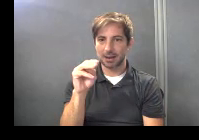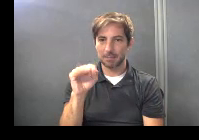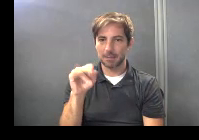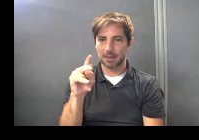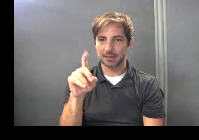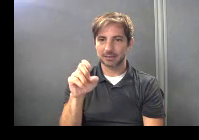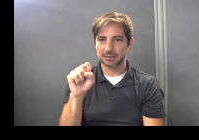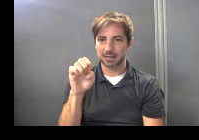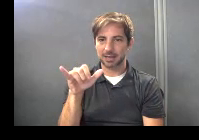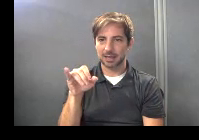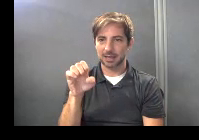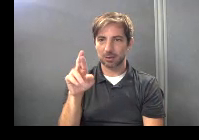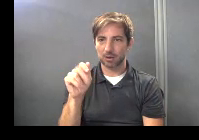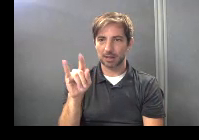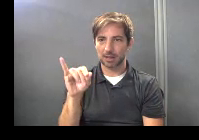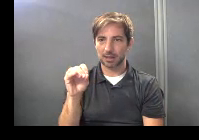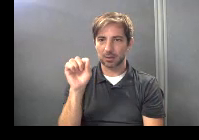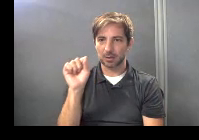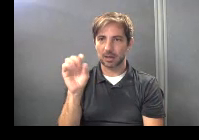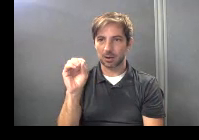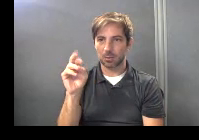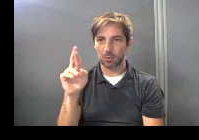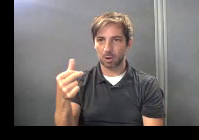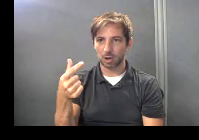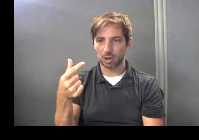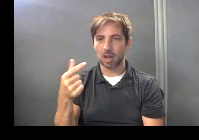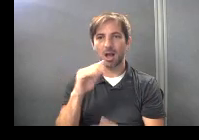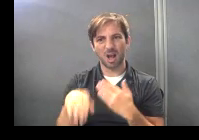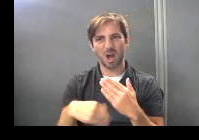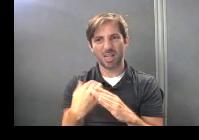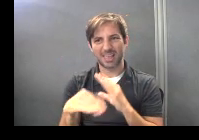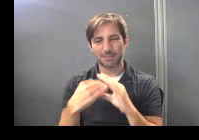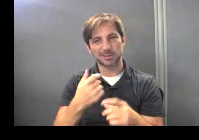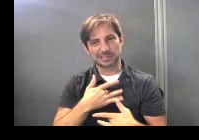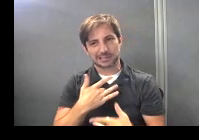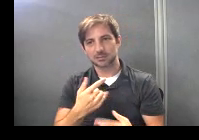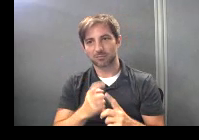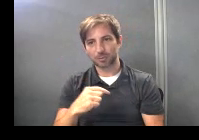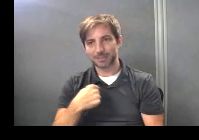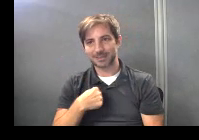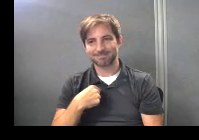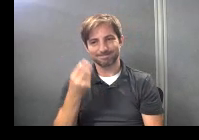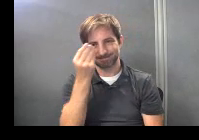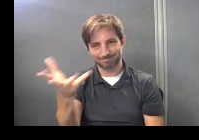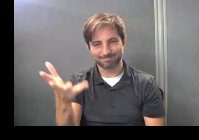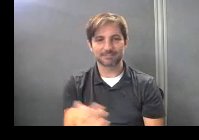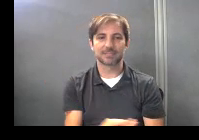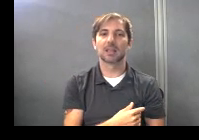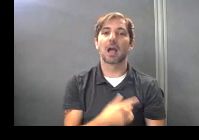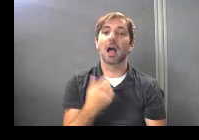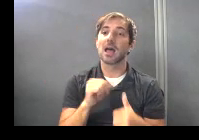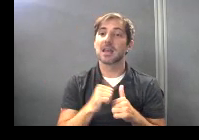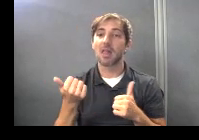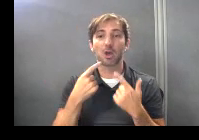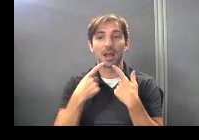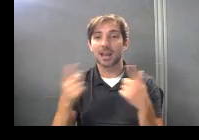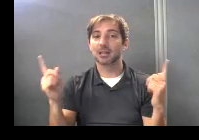E-MAIL ME. ANOTHER ANNOUNCEMENT, WE ARE EXPLORING IDEAS